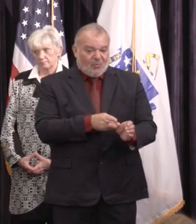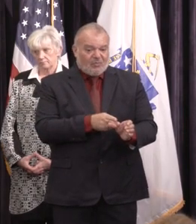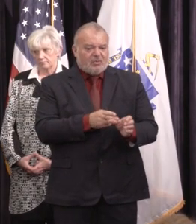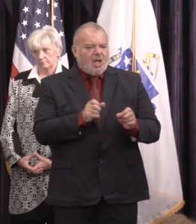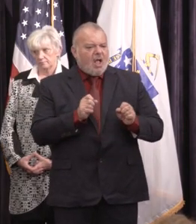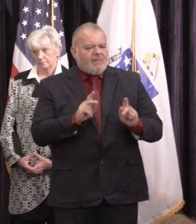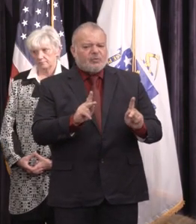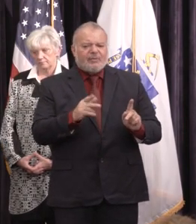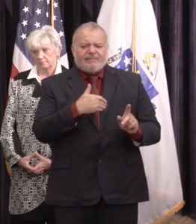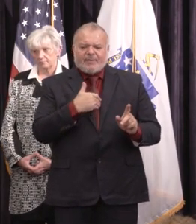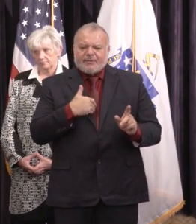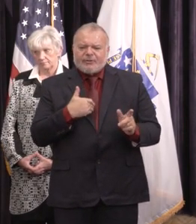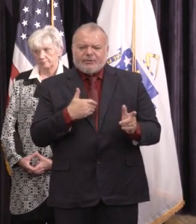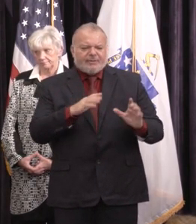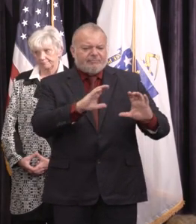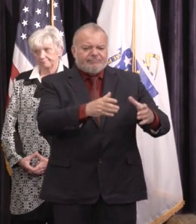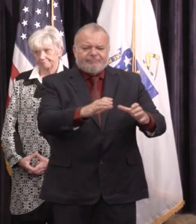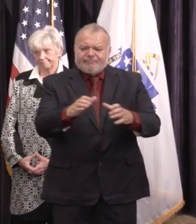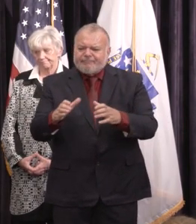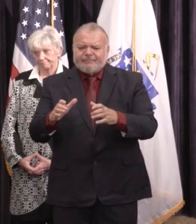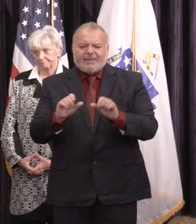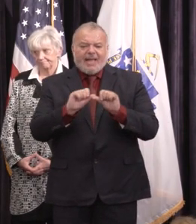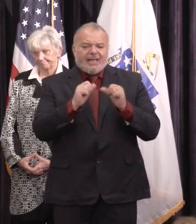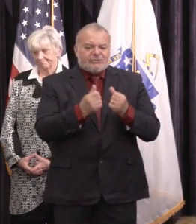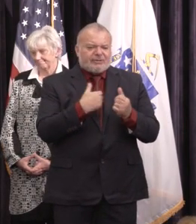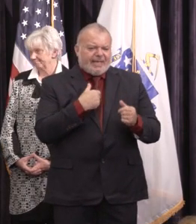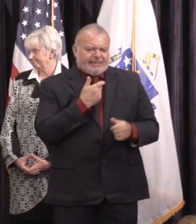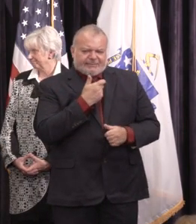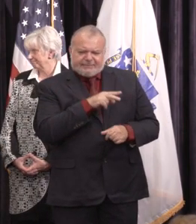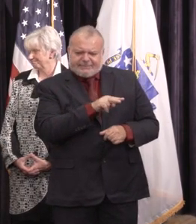and this was one of the things that Secretary Walsh brought to my attention something that